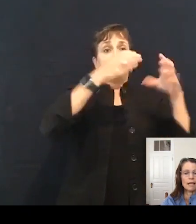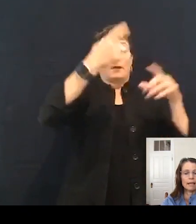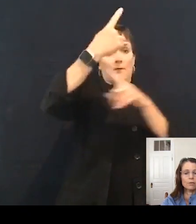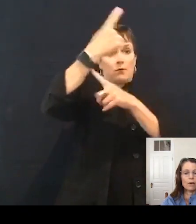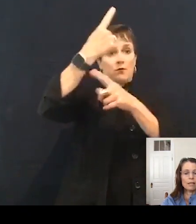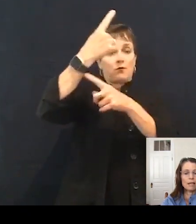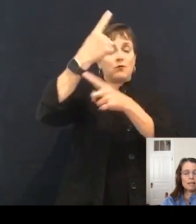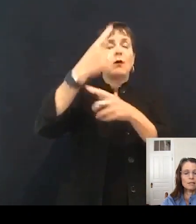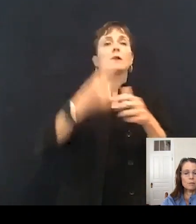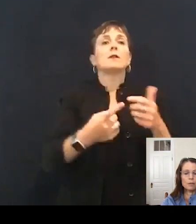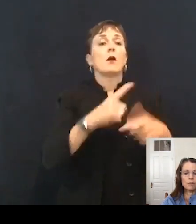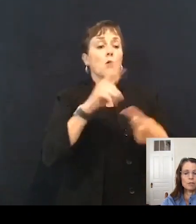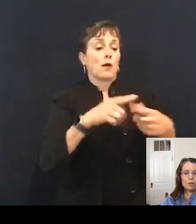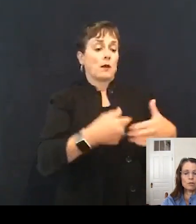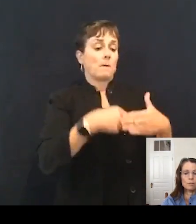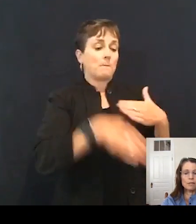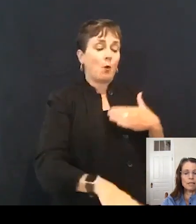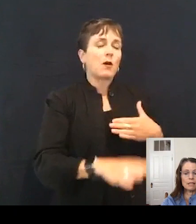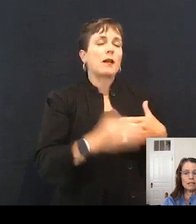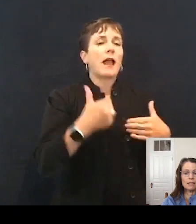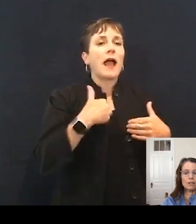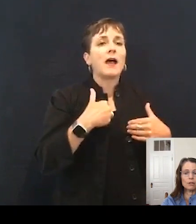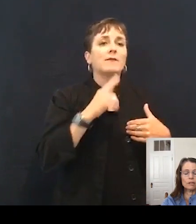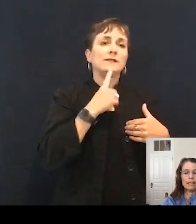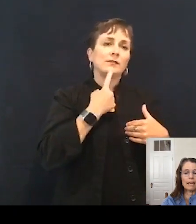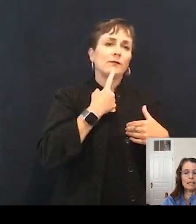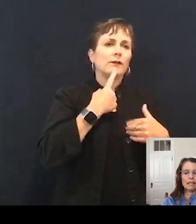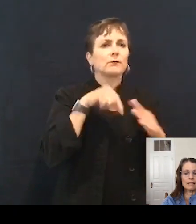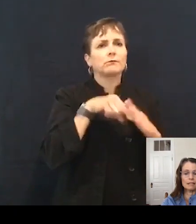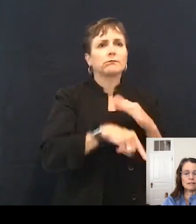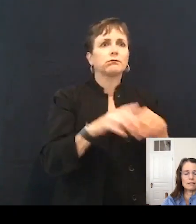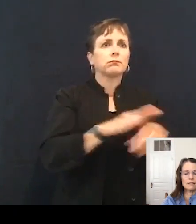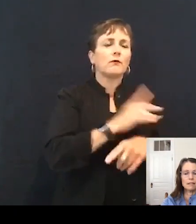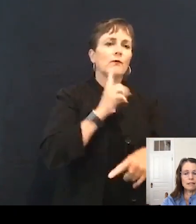and retinitis pigmentosa beginning in early adolescence,